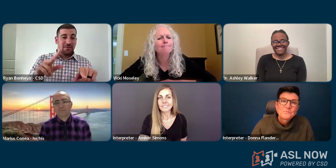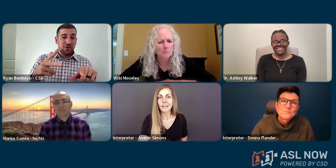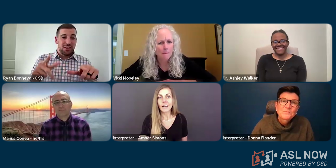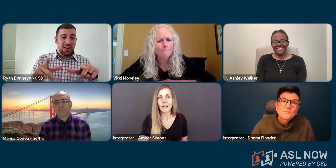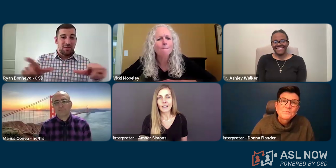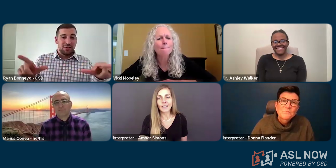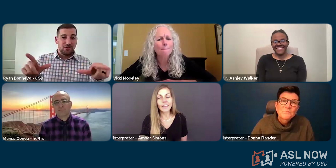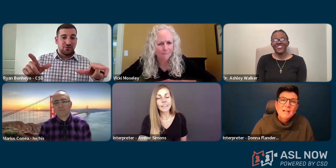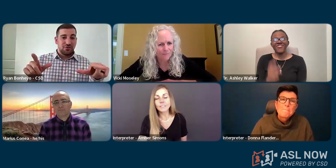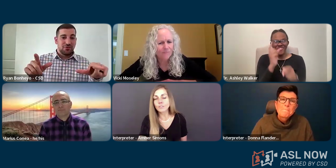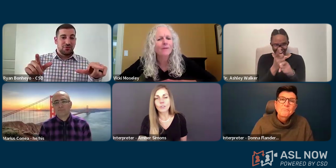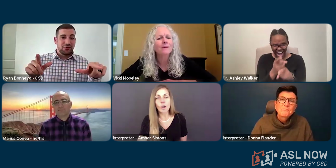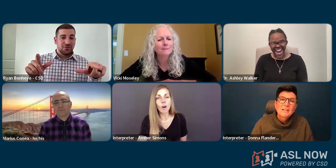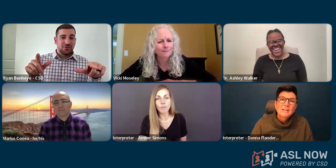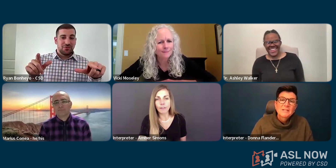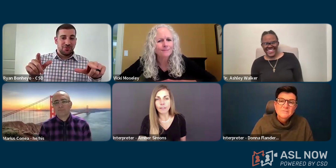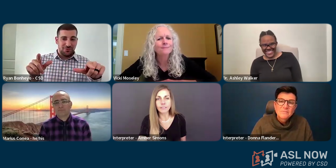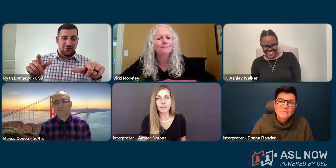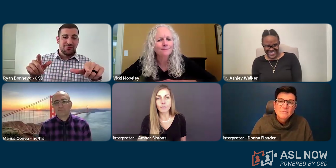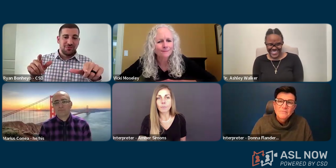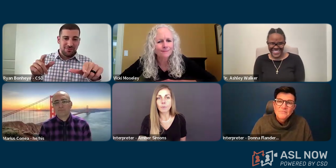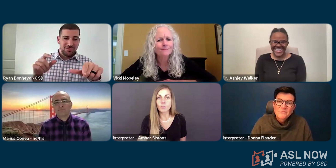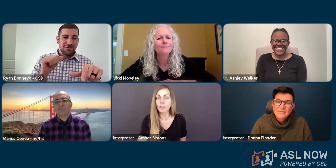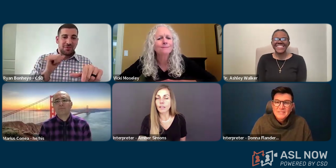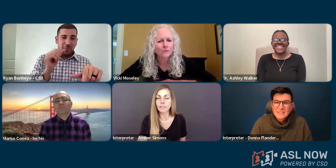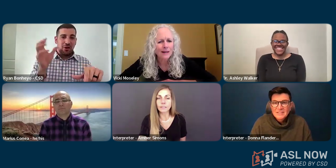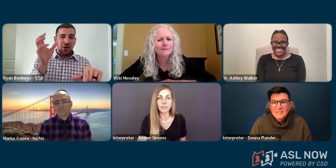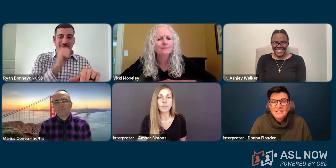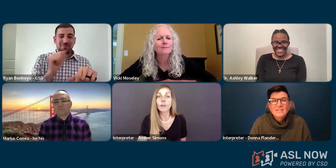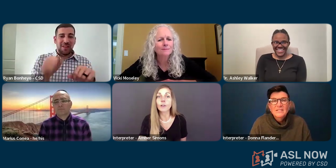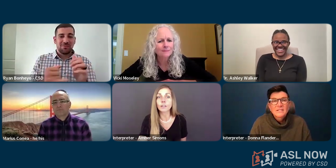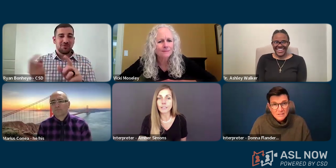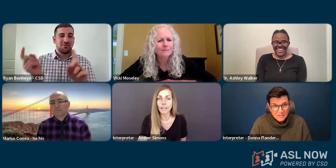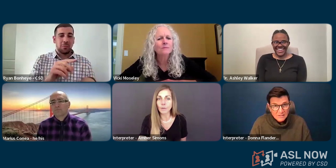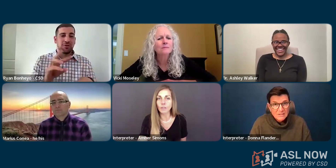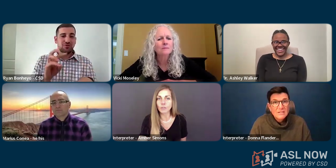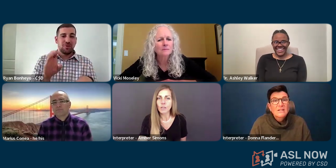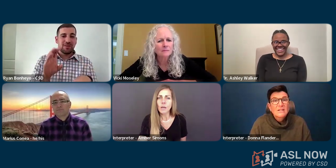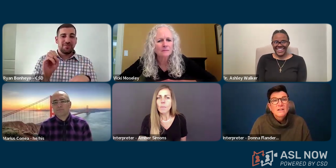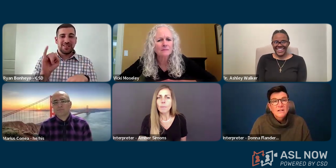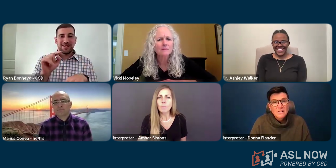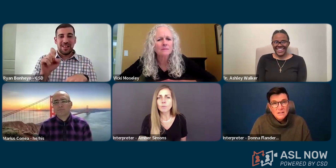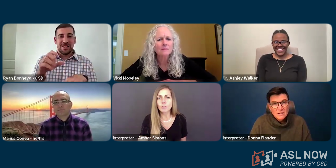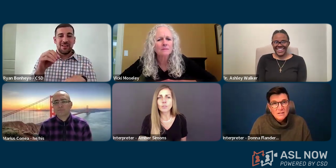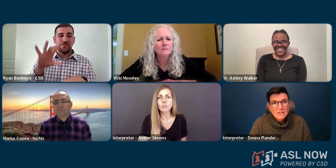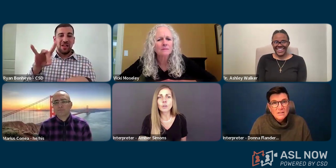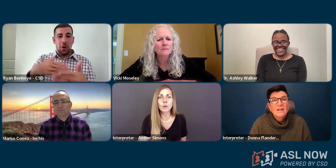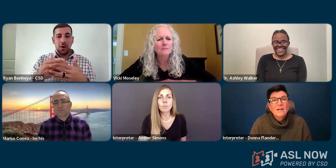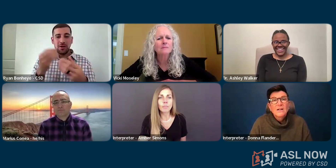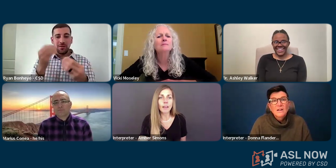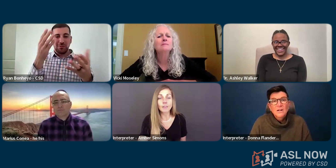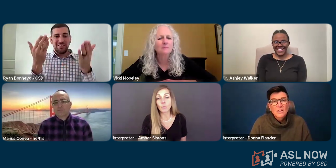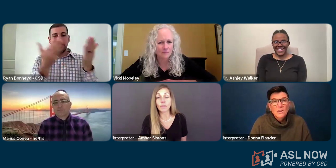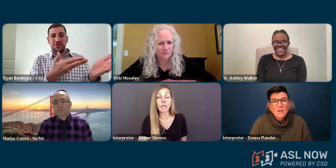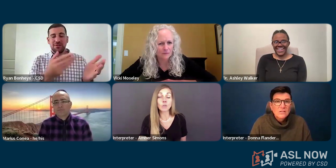Yeah, English is often deaf people. Second and third language, but people just assume that when they go